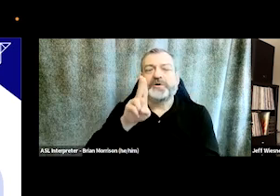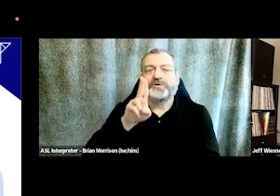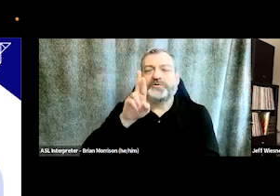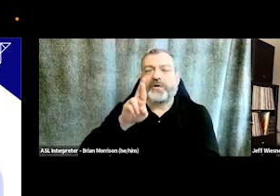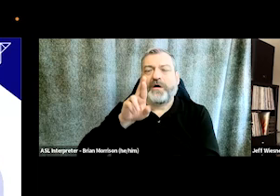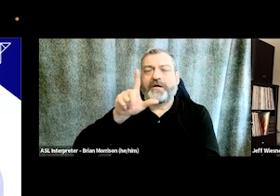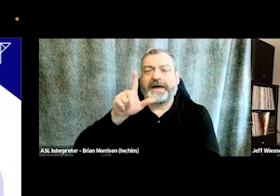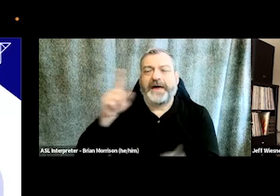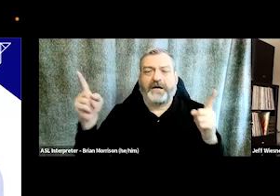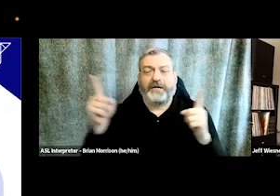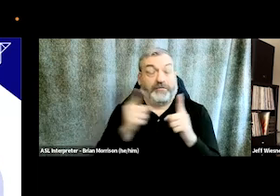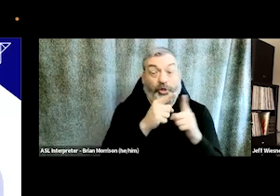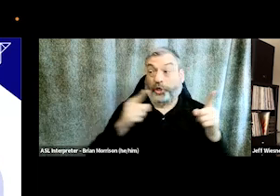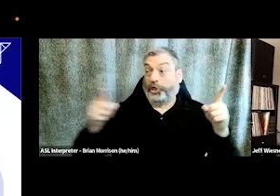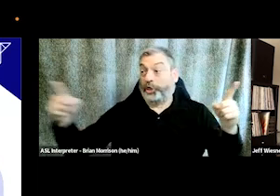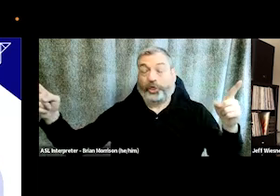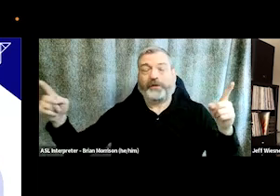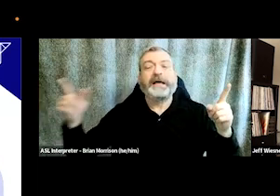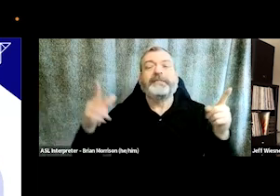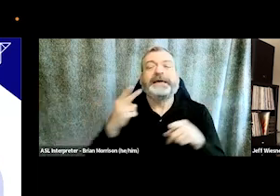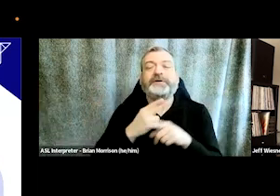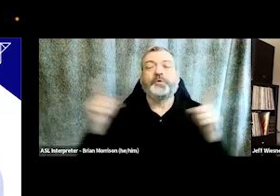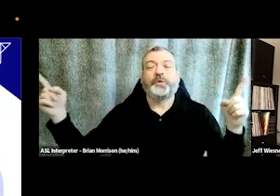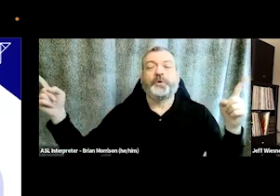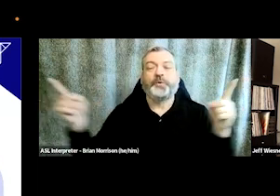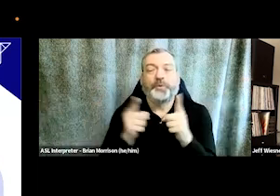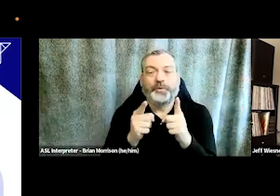to remember or easier for a screen reader to read out.